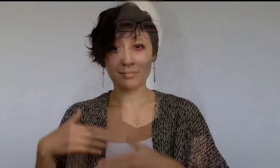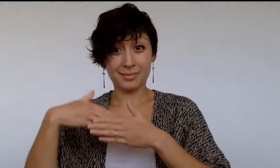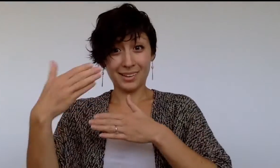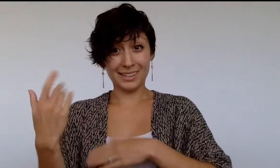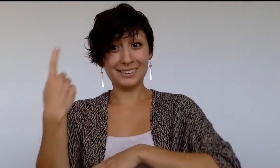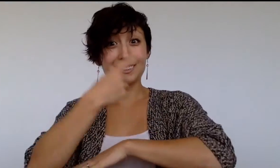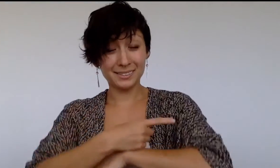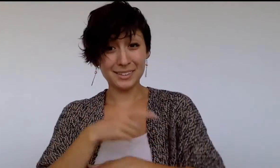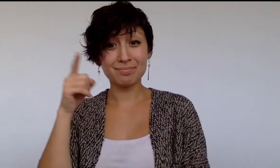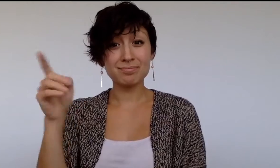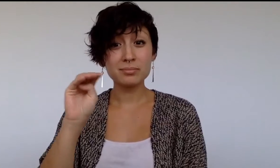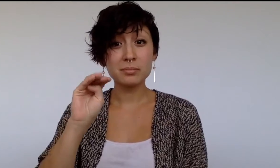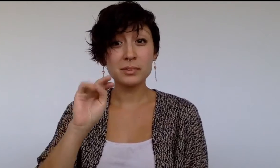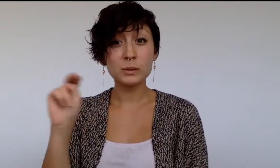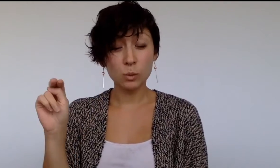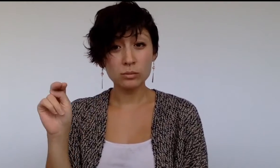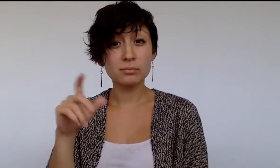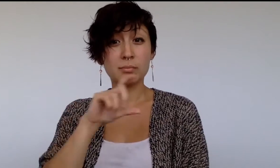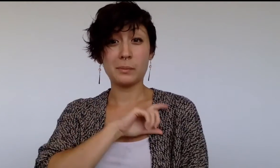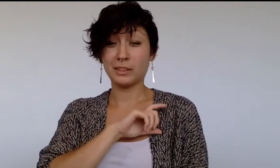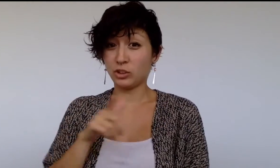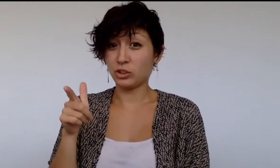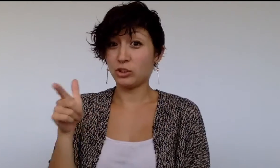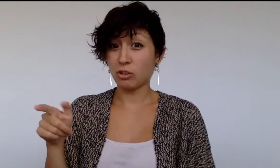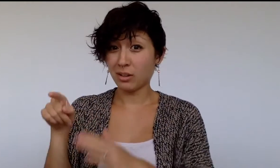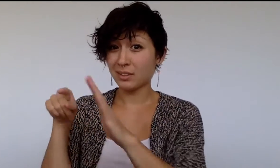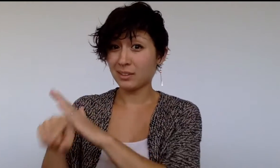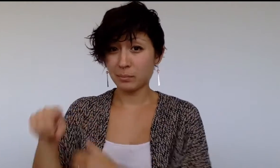The very next day in Minnesota, a police officer shot and killed